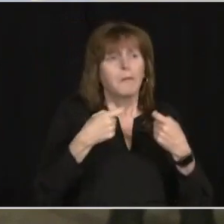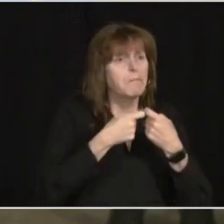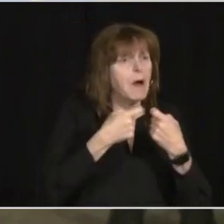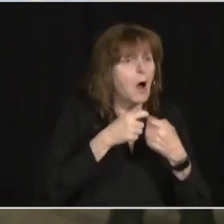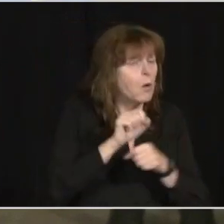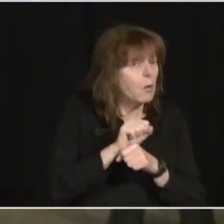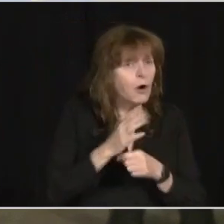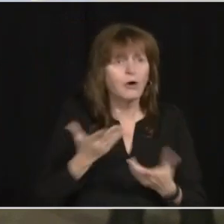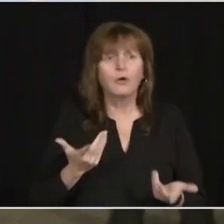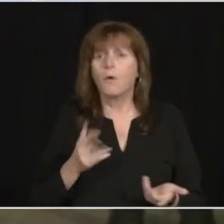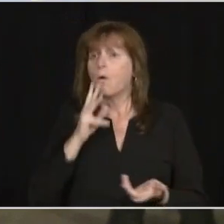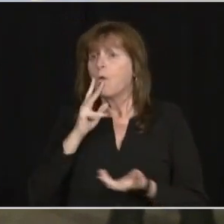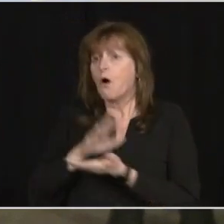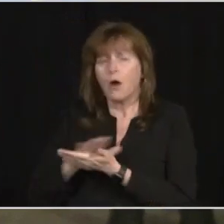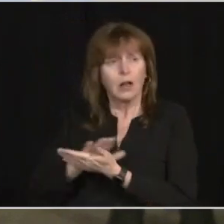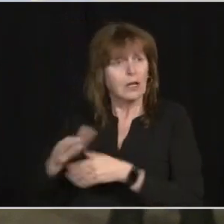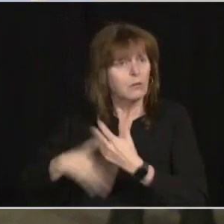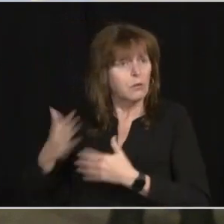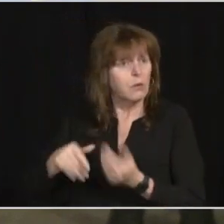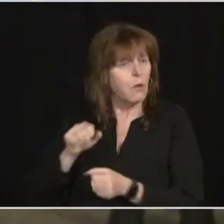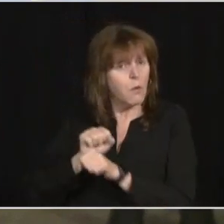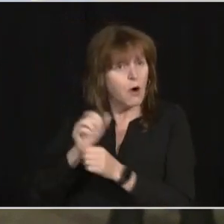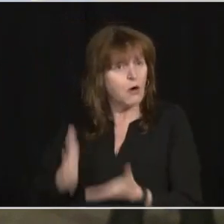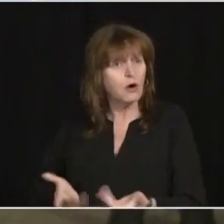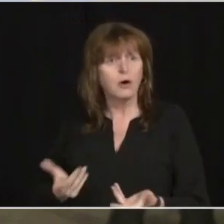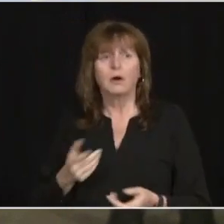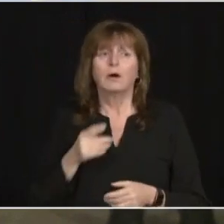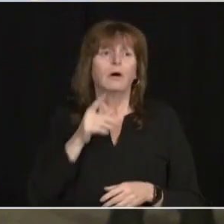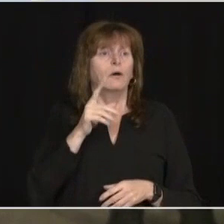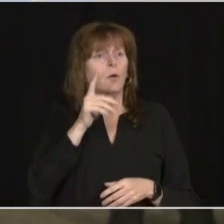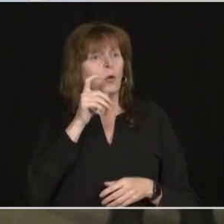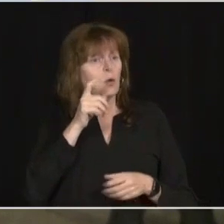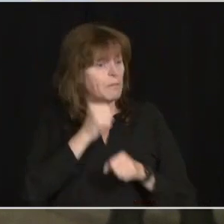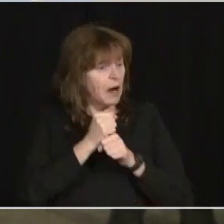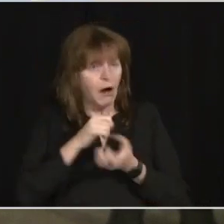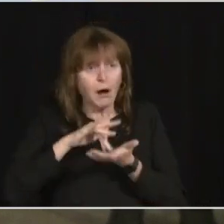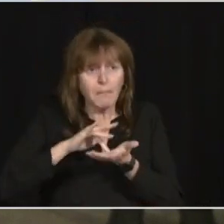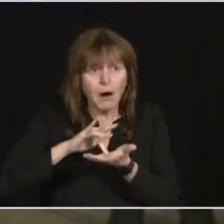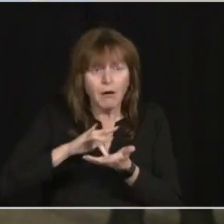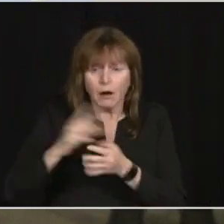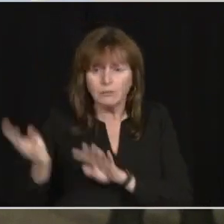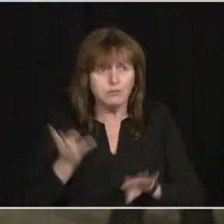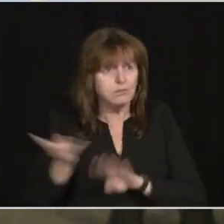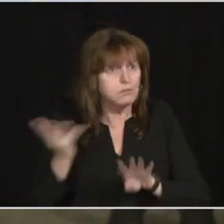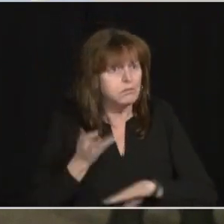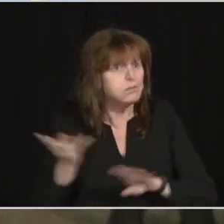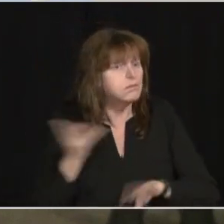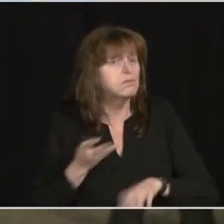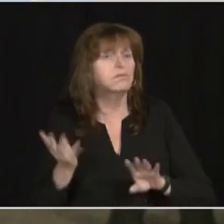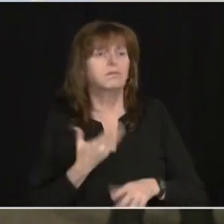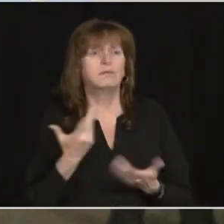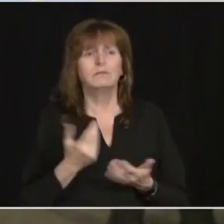medical supplies, our RCMP officers, our Canada Post workers and our Canada